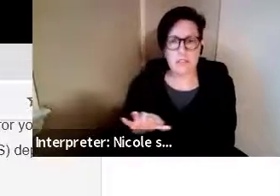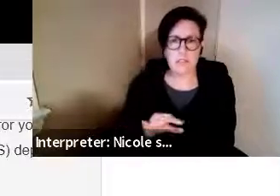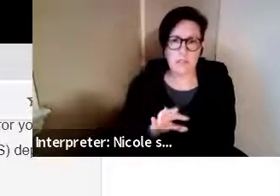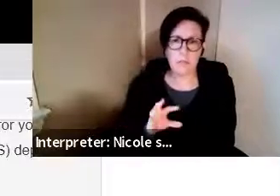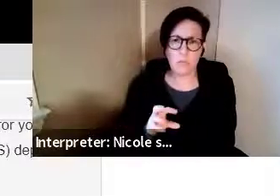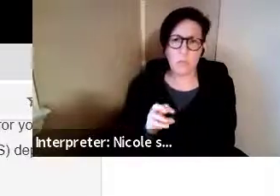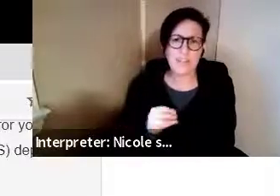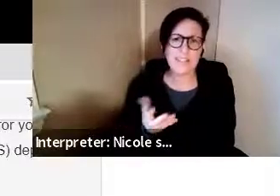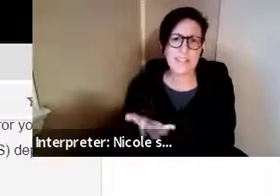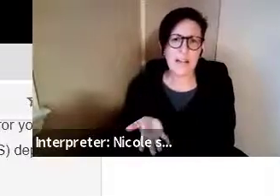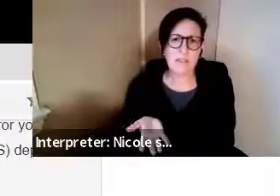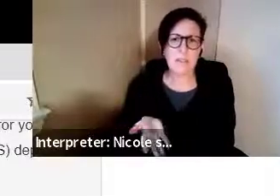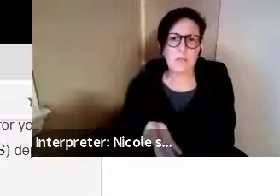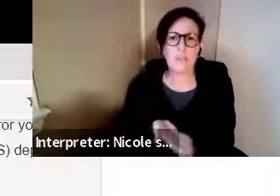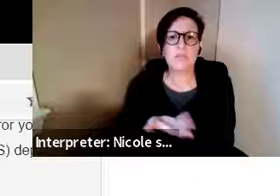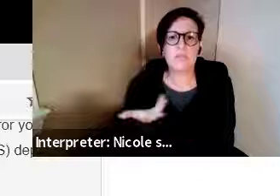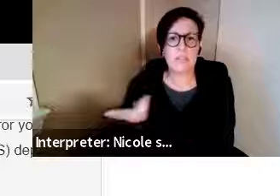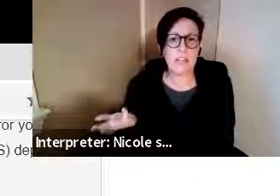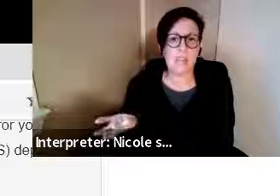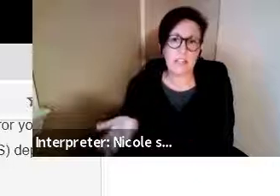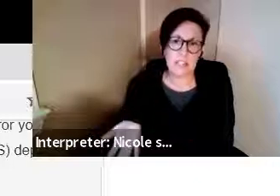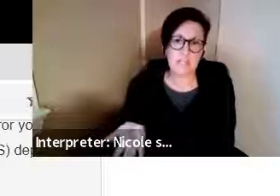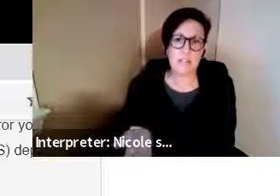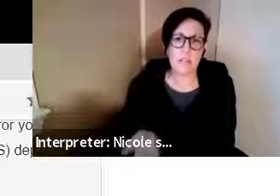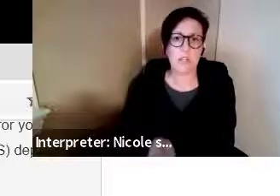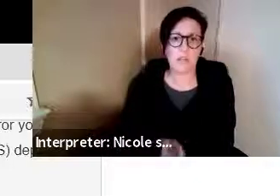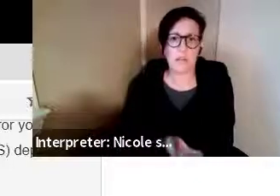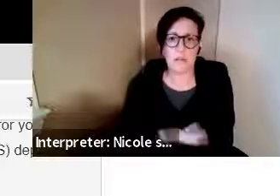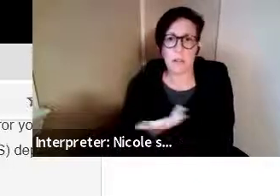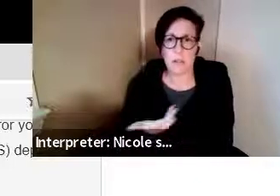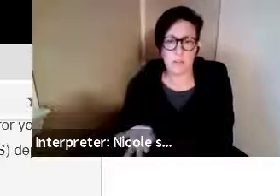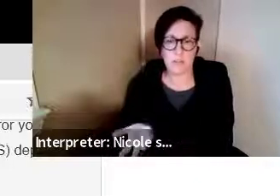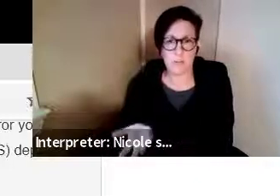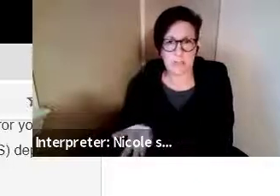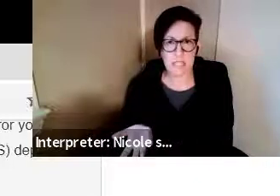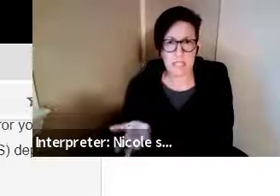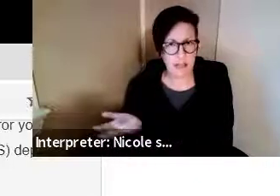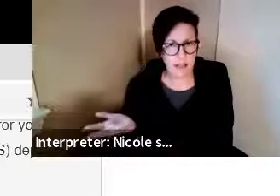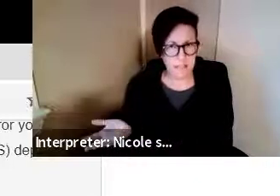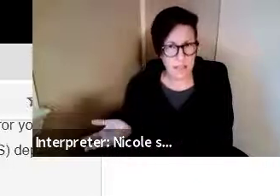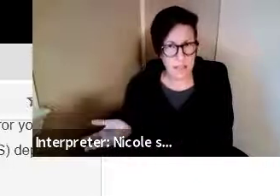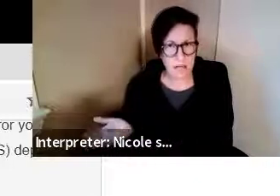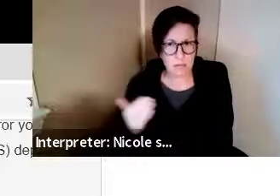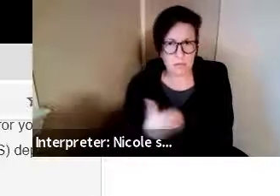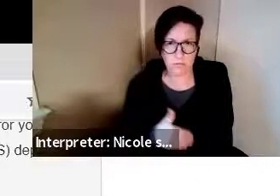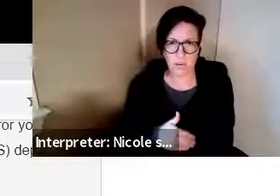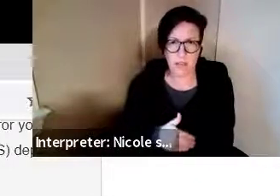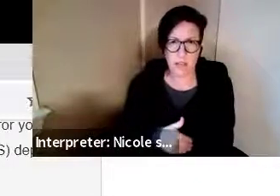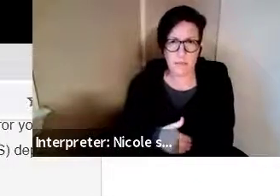your thesis, will it be published on the website. After that, or before that.